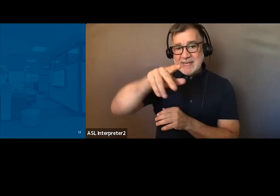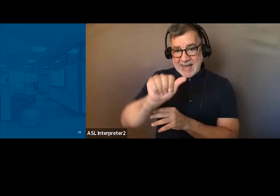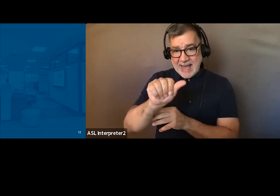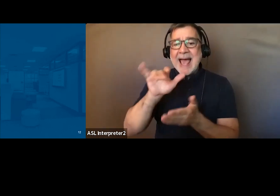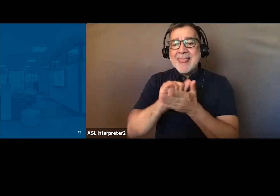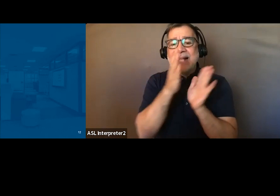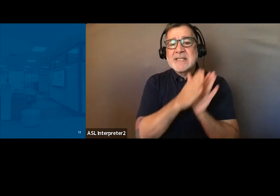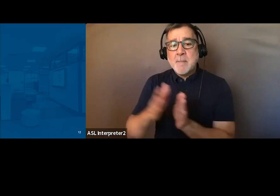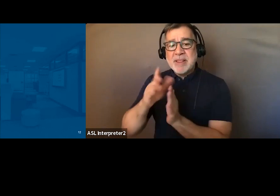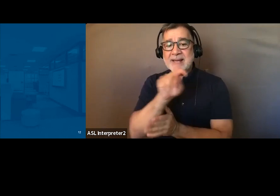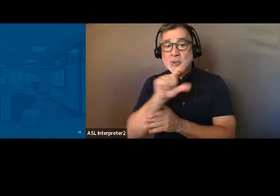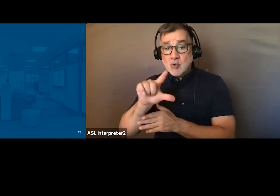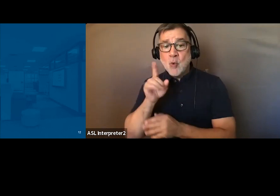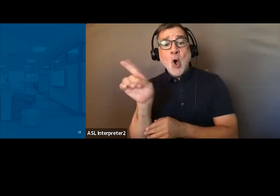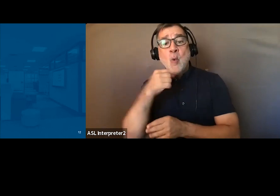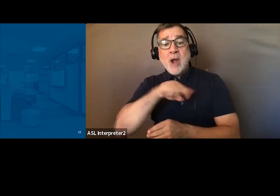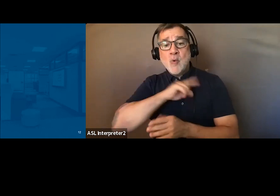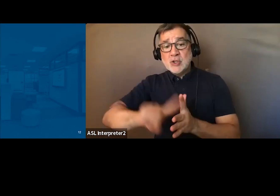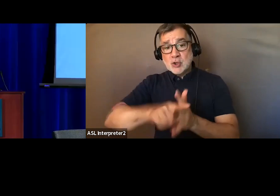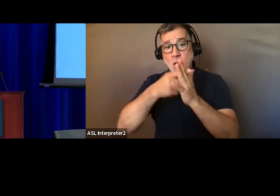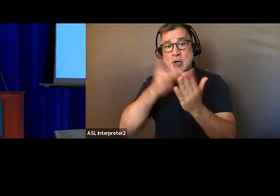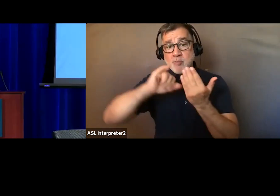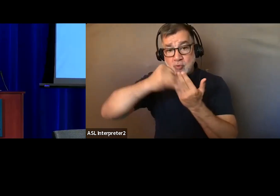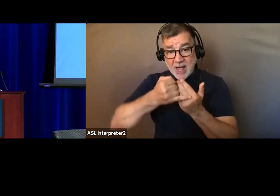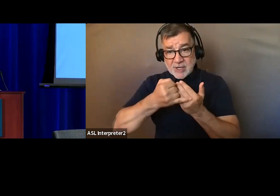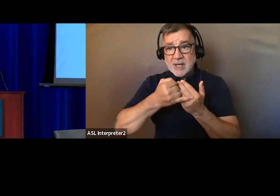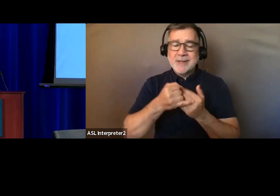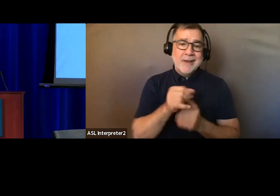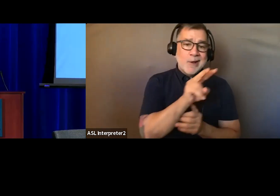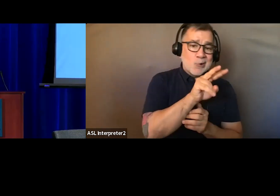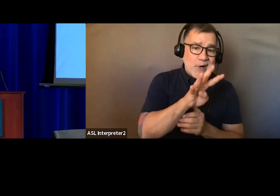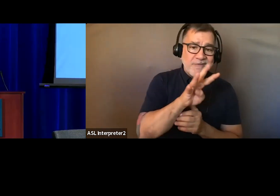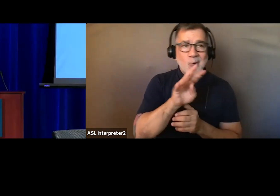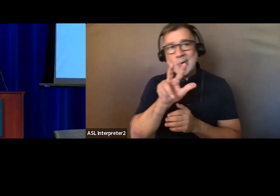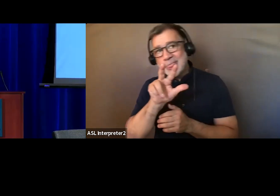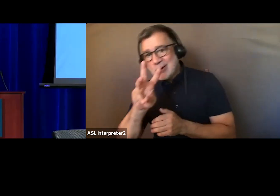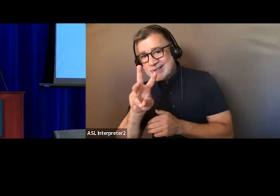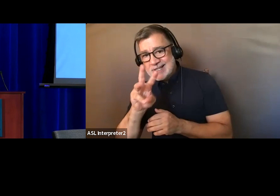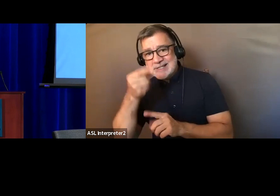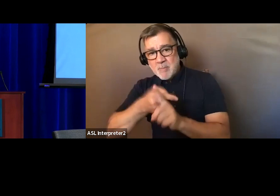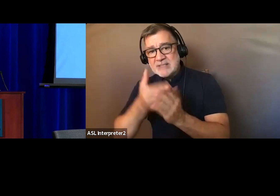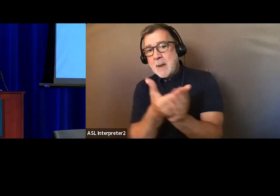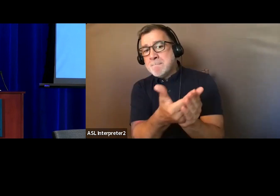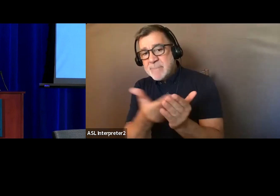where we initiate a project, you know, 24, 36 months in advance of your occupancy starting